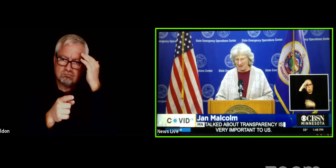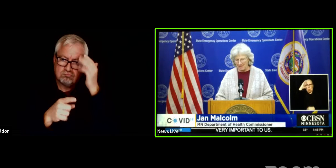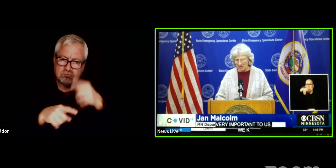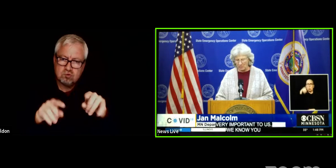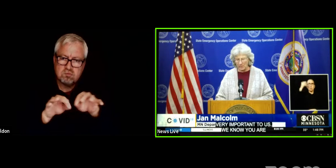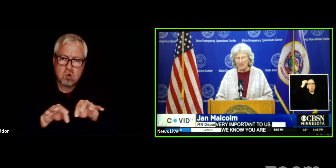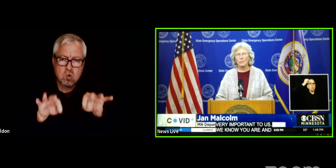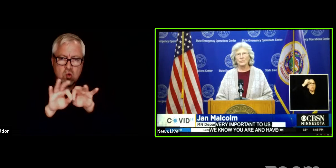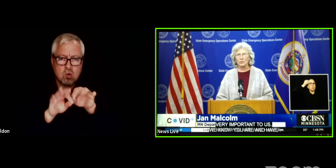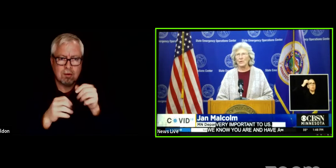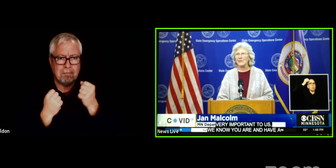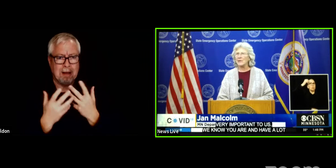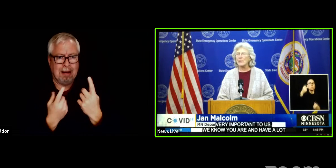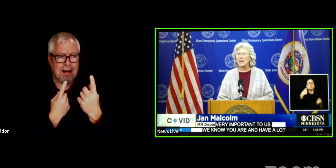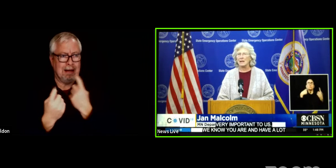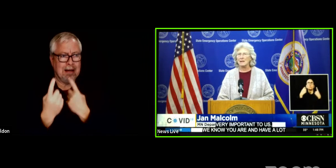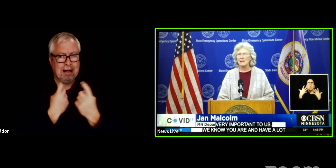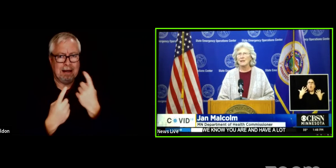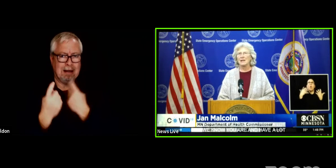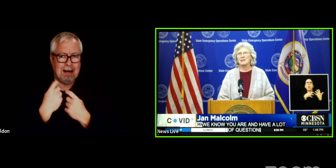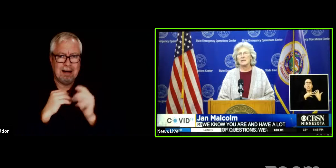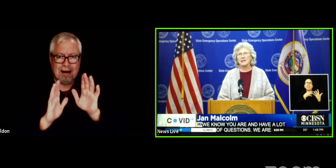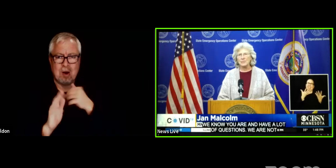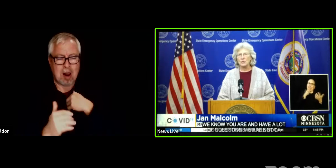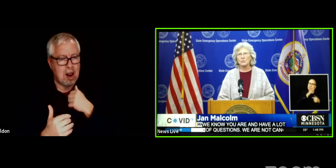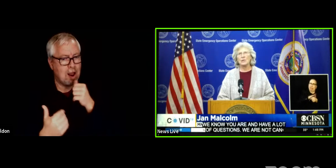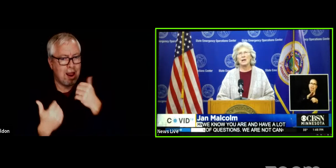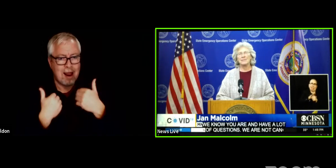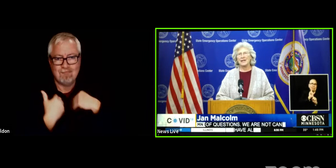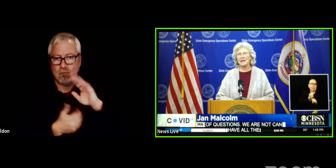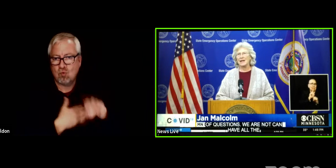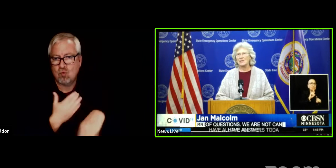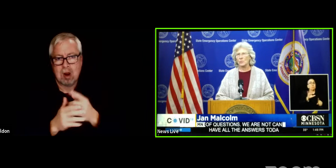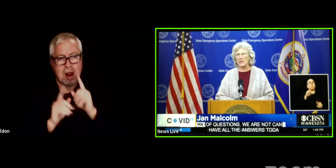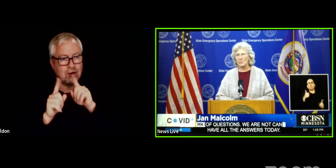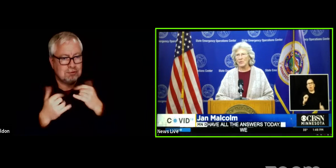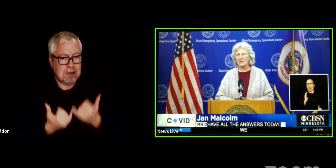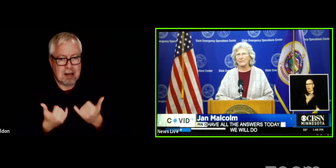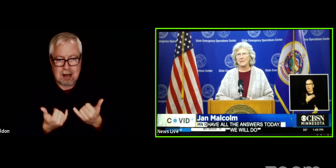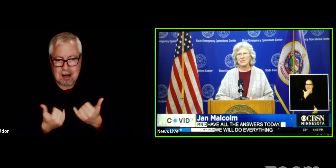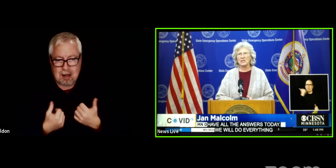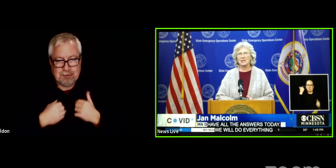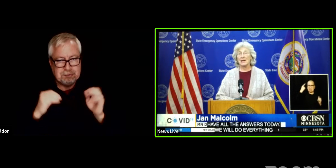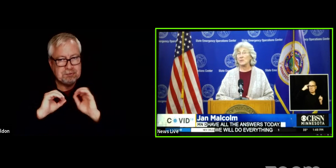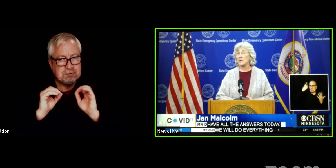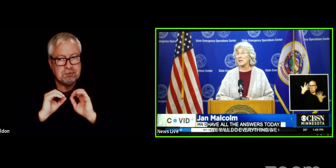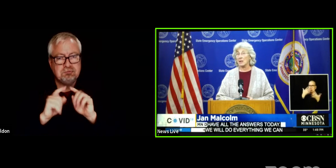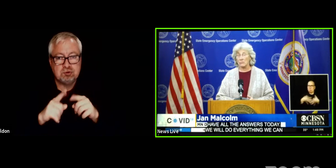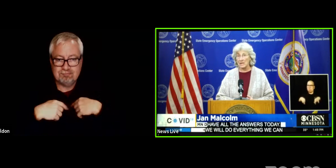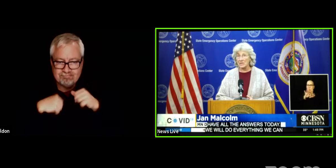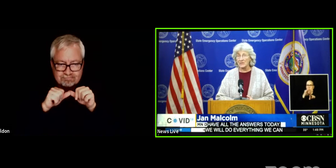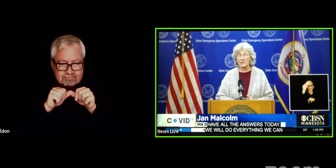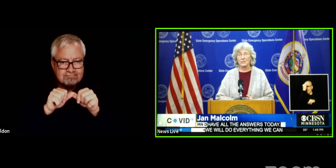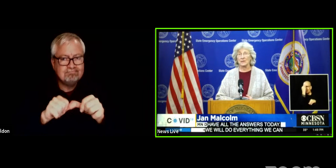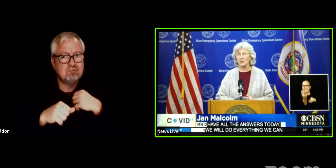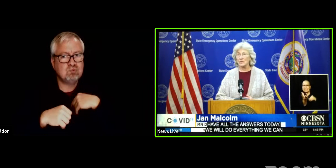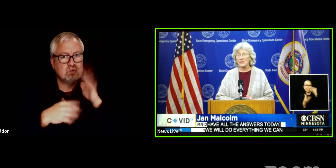BUT WE WILL DO EVERYTHING WE CAN TO KEEP YOU UPDATED AS WE GET MORE INFORMATION AND AS WE GET CORRECTION ATTENTION, LEARN